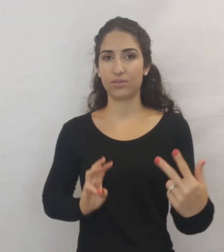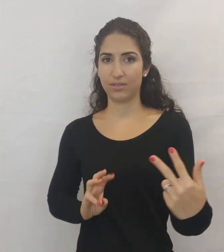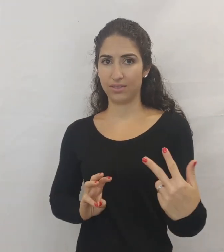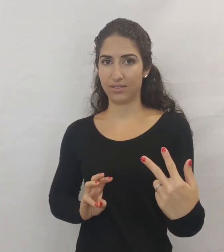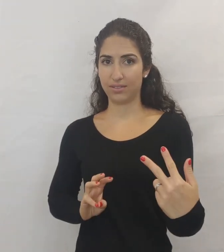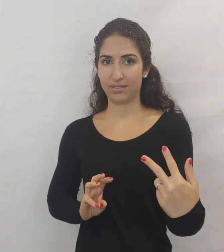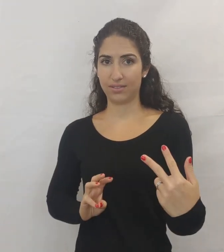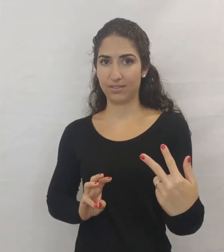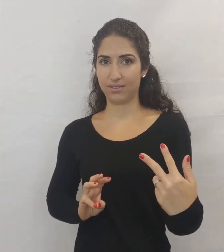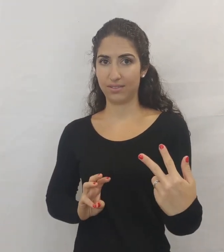3